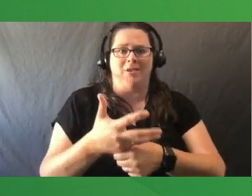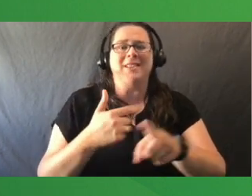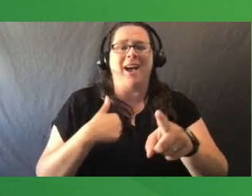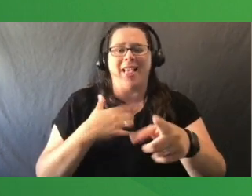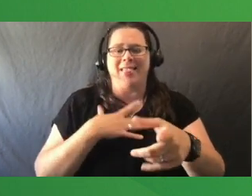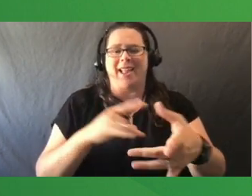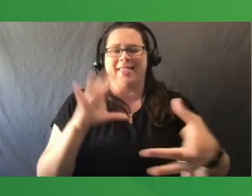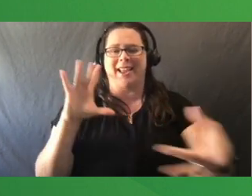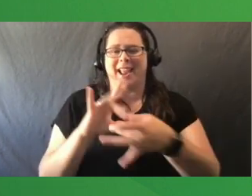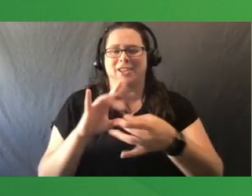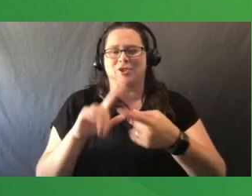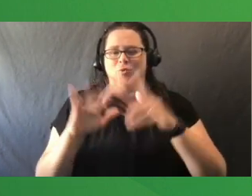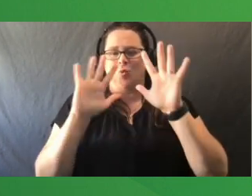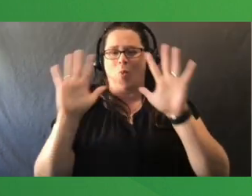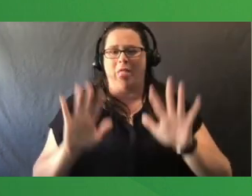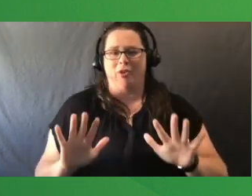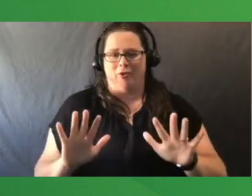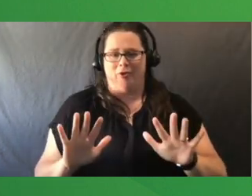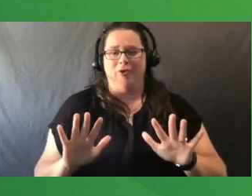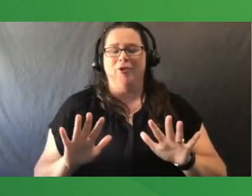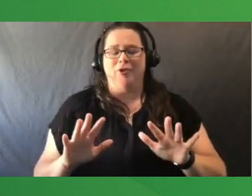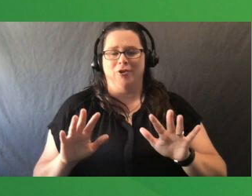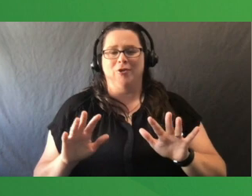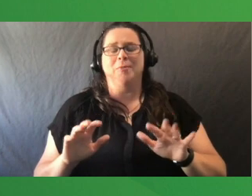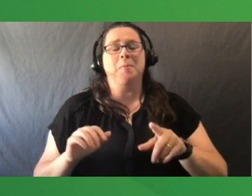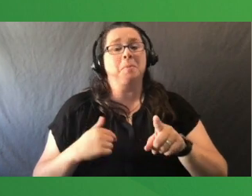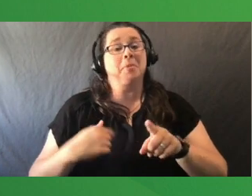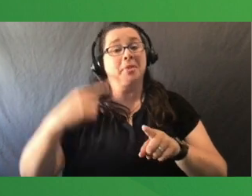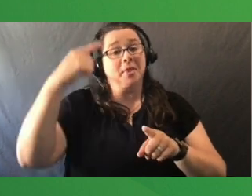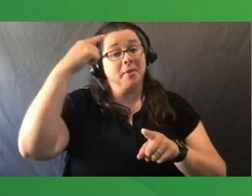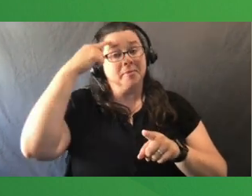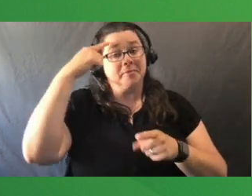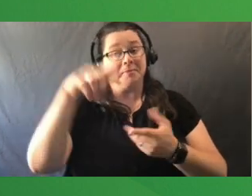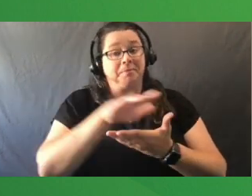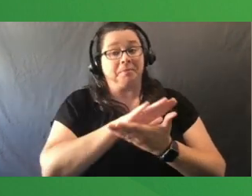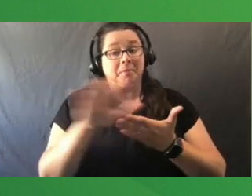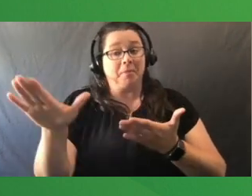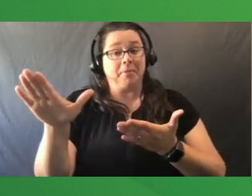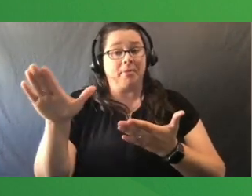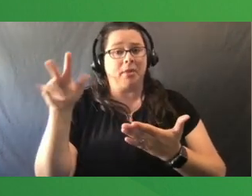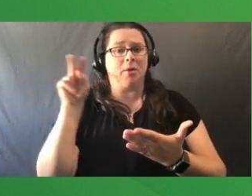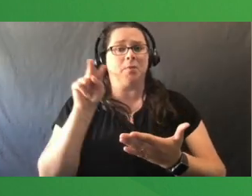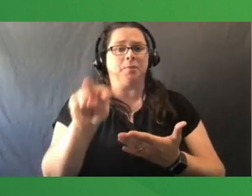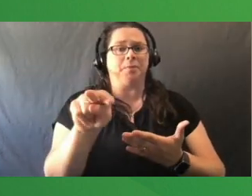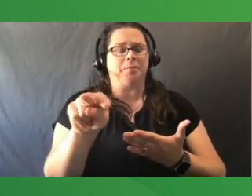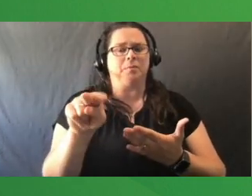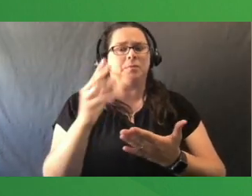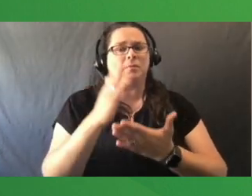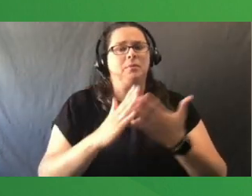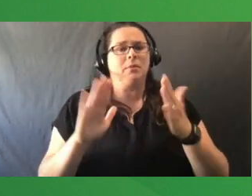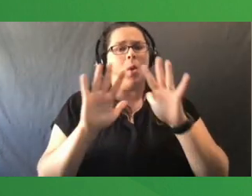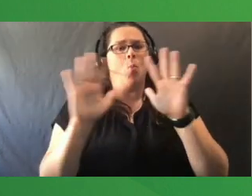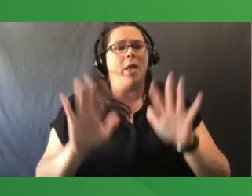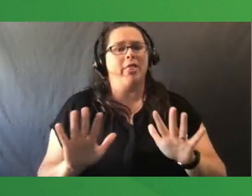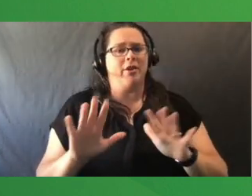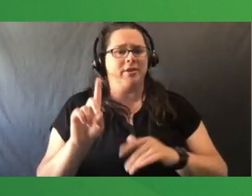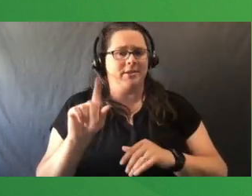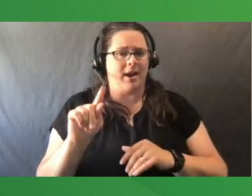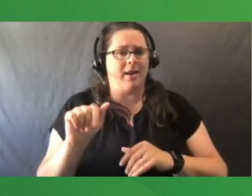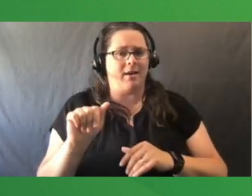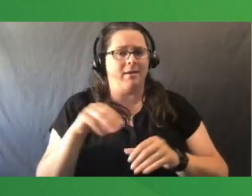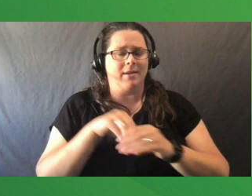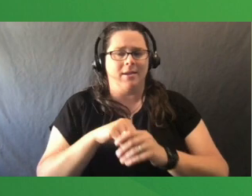So I think that it might be time to look at some weather data in California over this